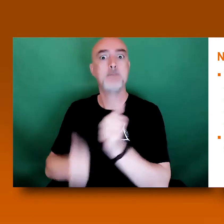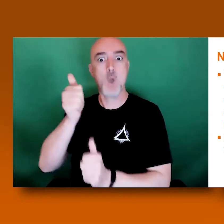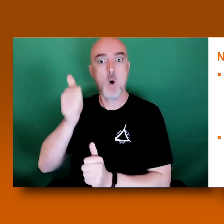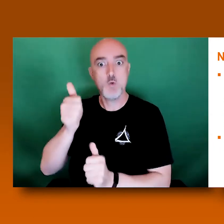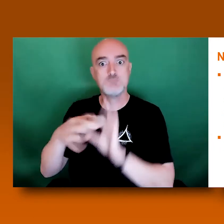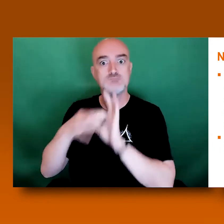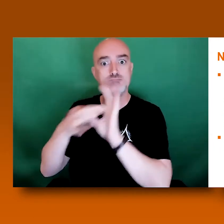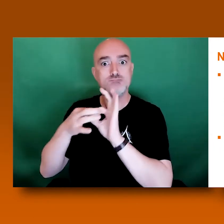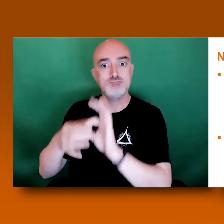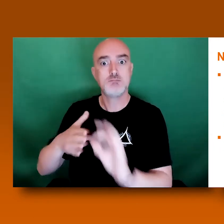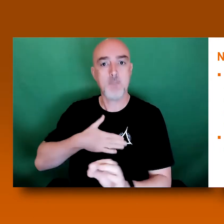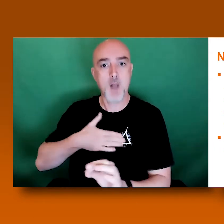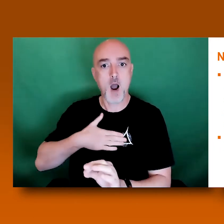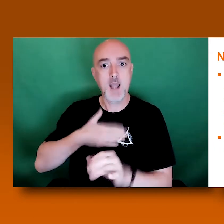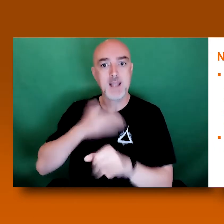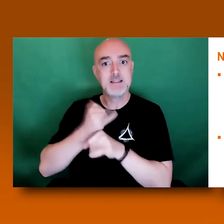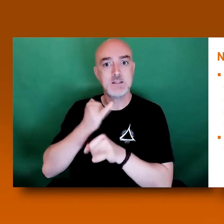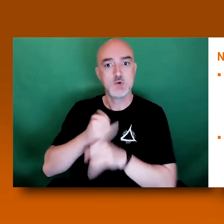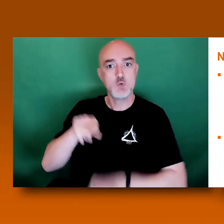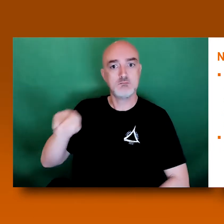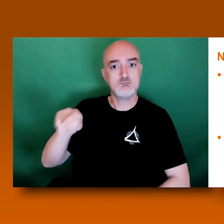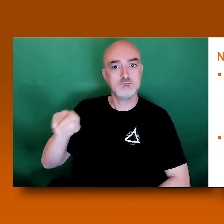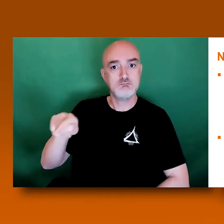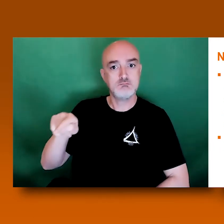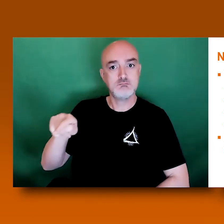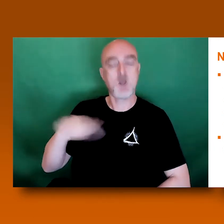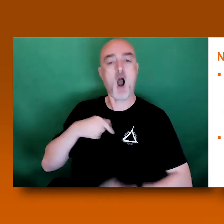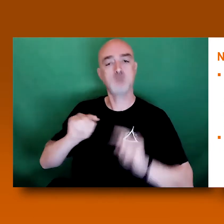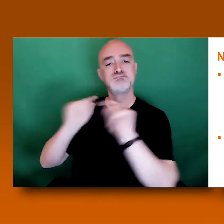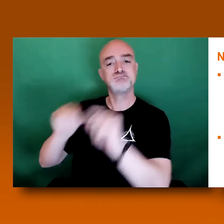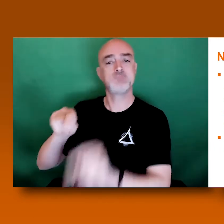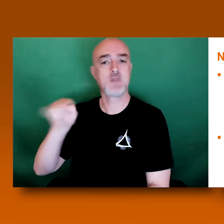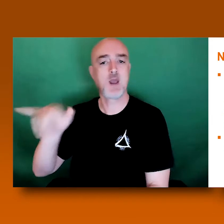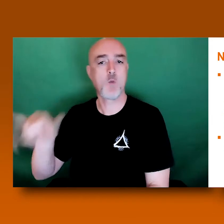And typically, they will pick panels that they have the most familiarity with.